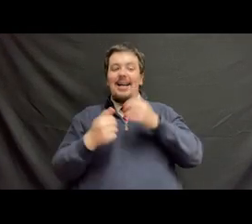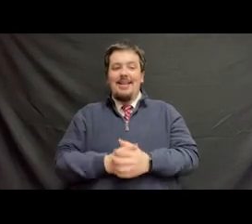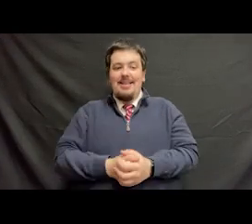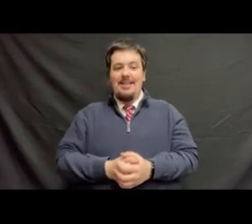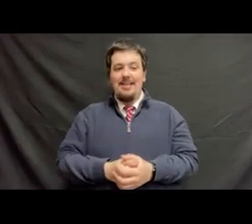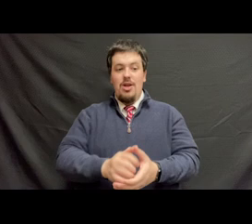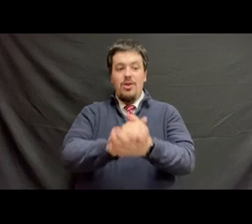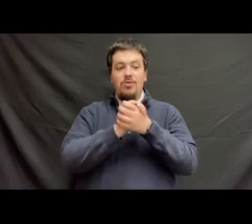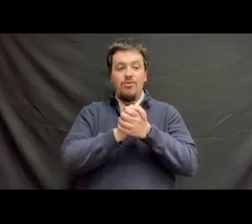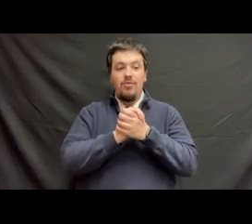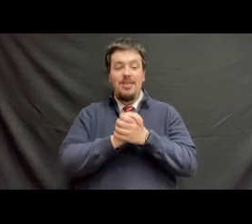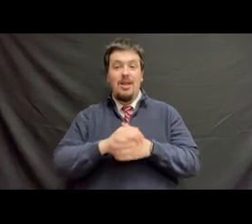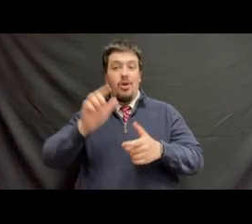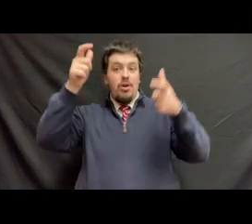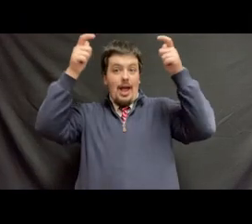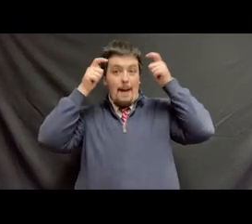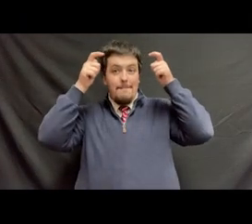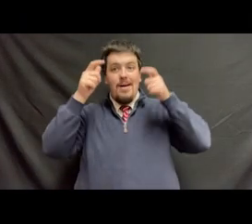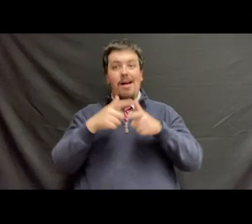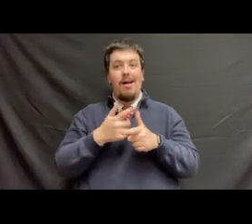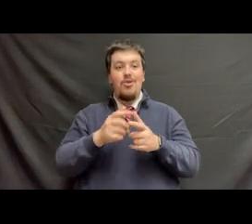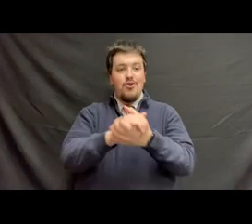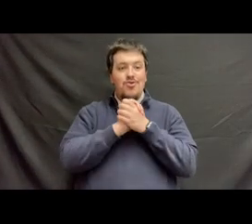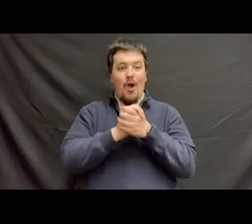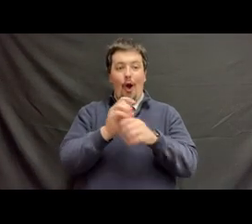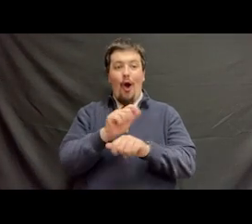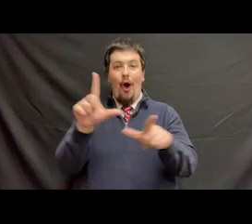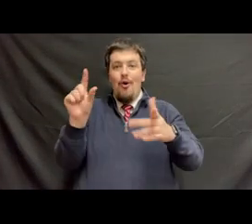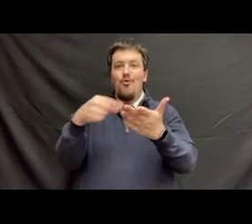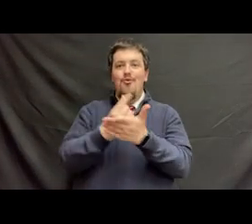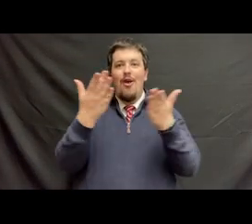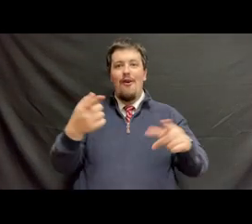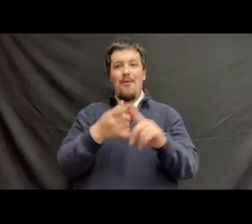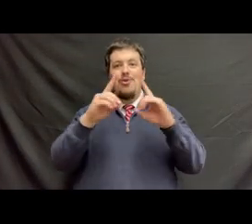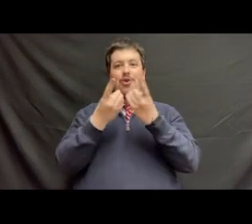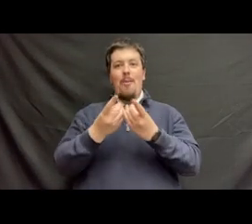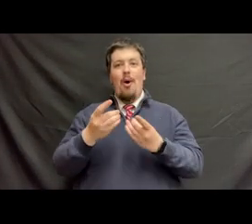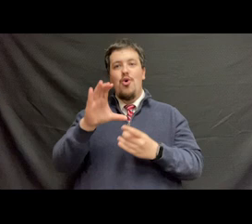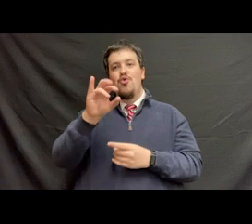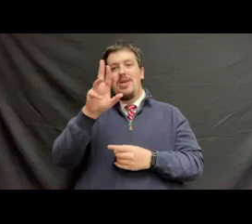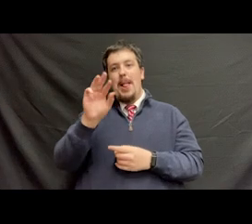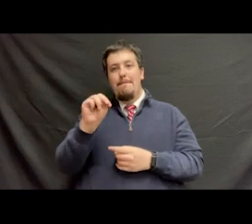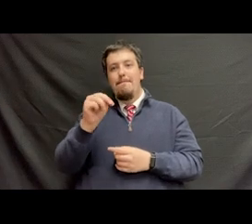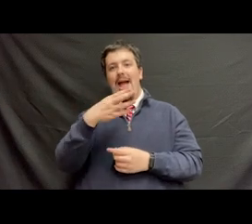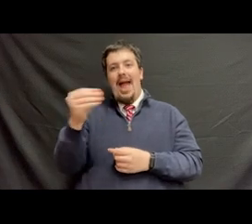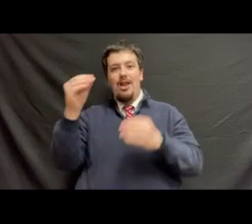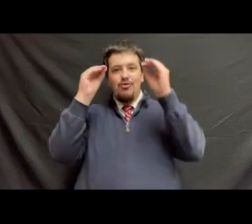She graduated. No cap. Congratulations to all the graduates from the Department of Curriculum and Instruction.